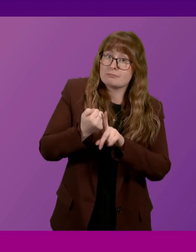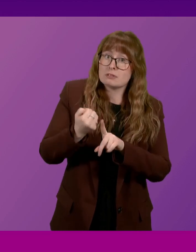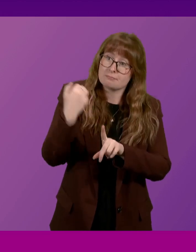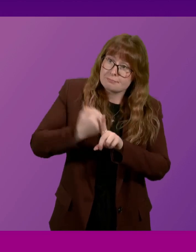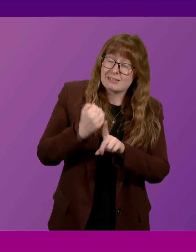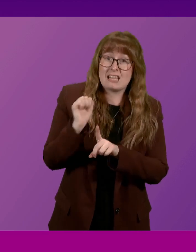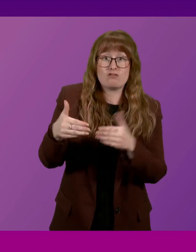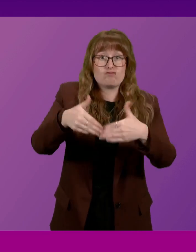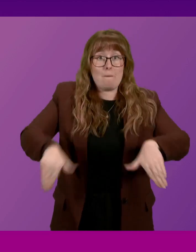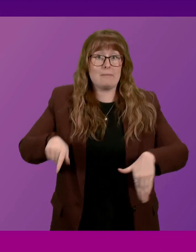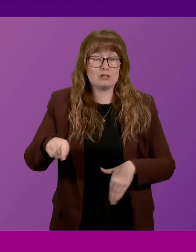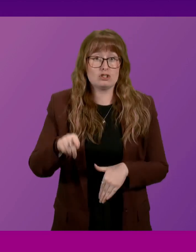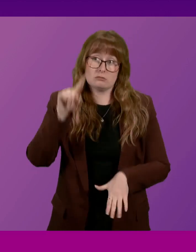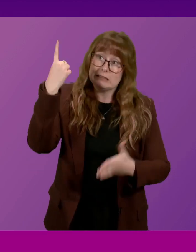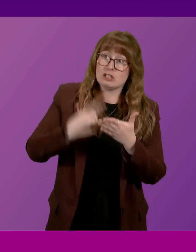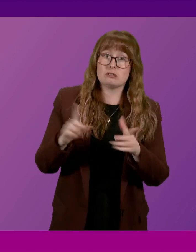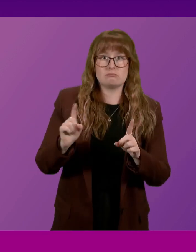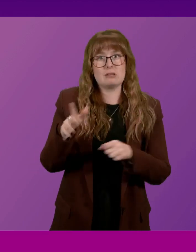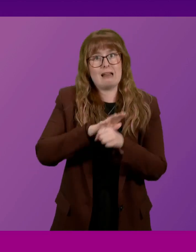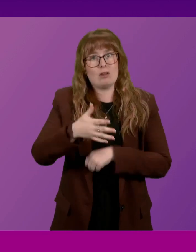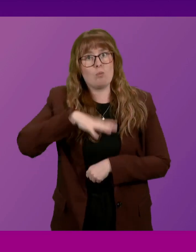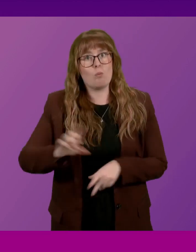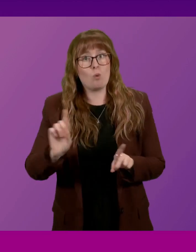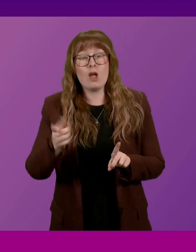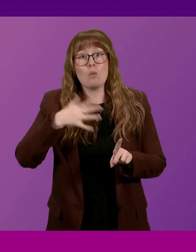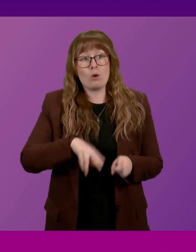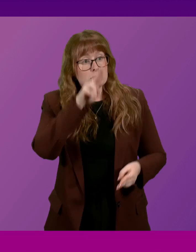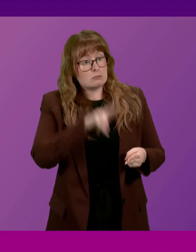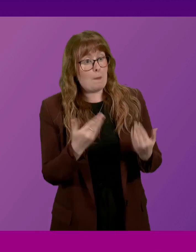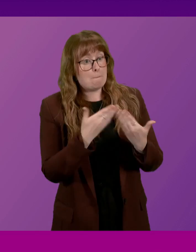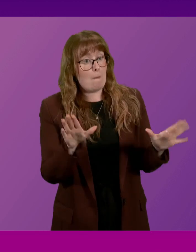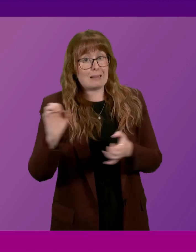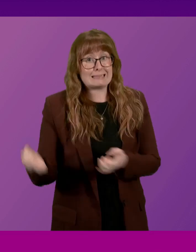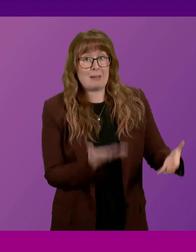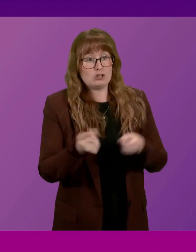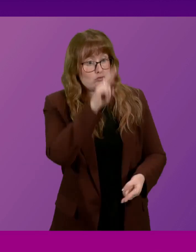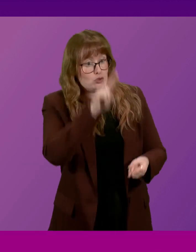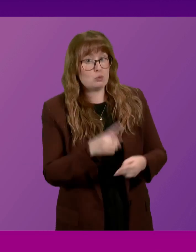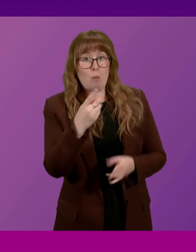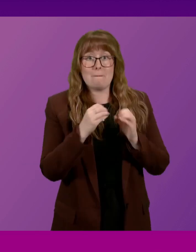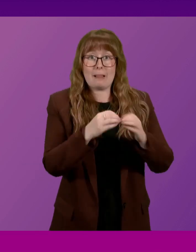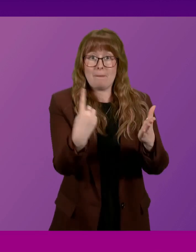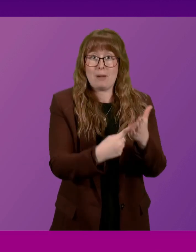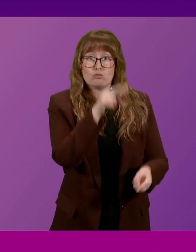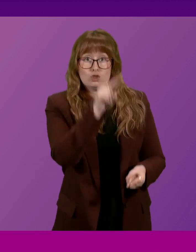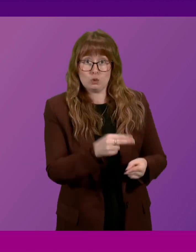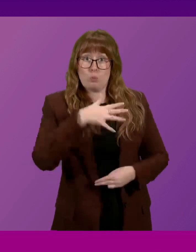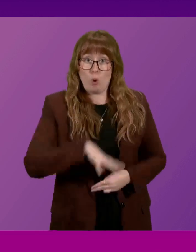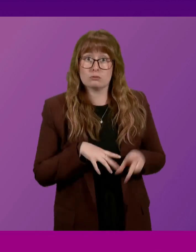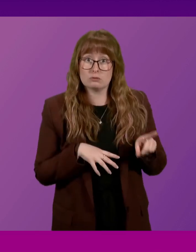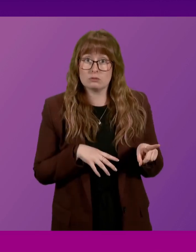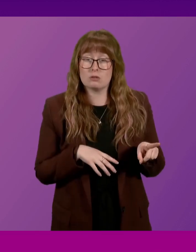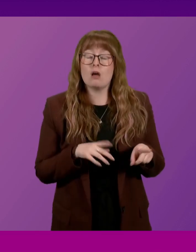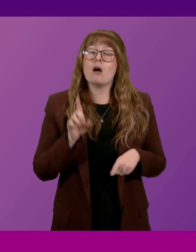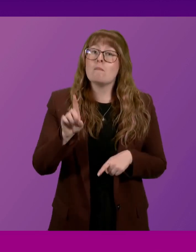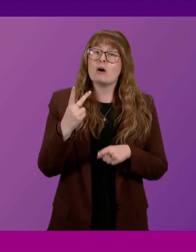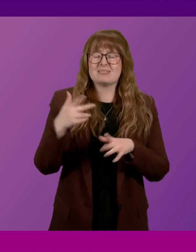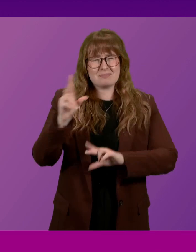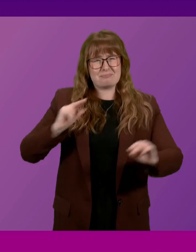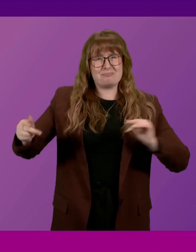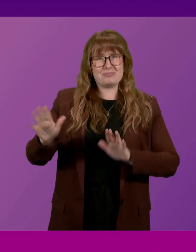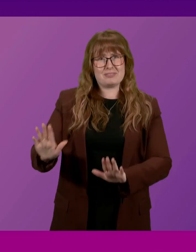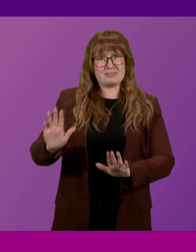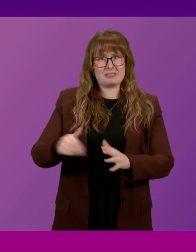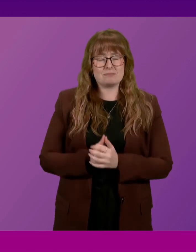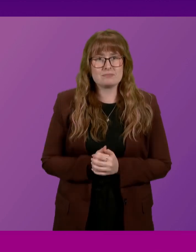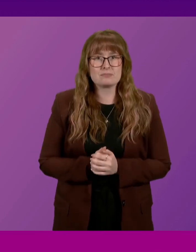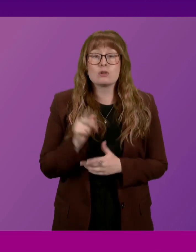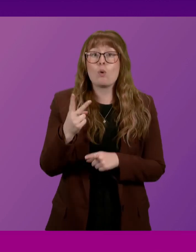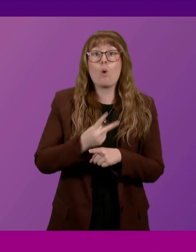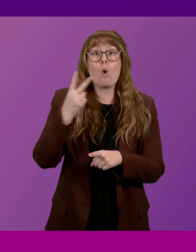members advocate is to reduce public expenditure by £1 billion. The Conservatives often shout at